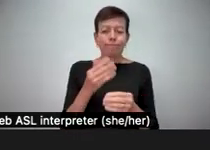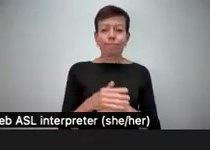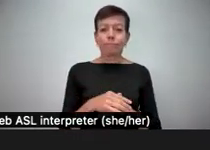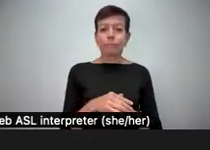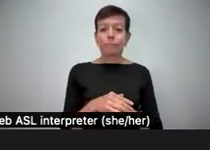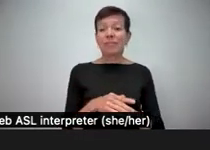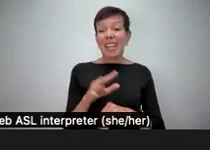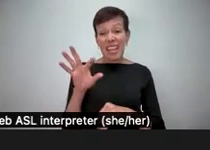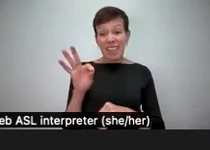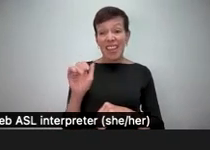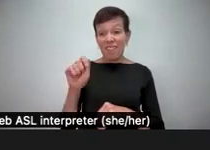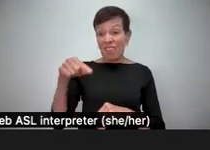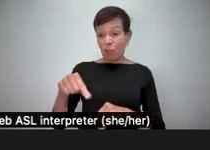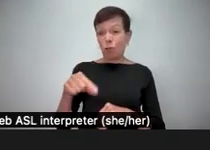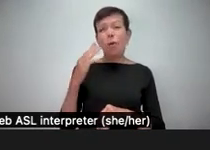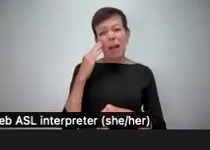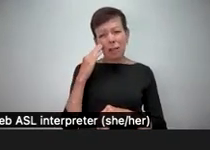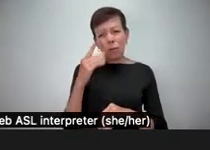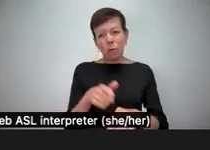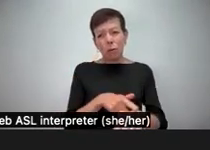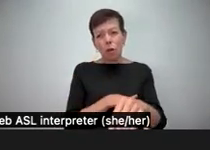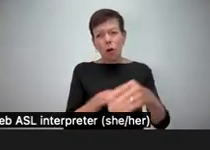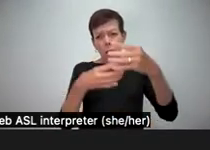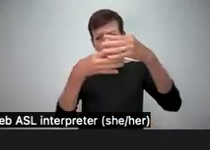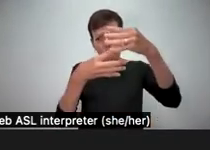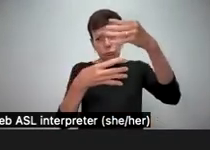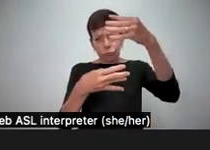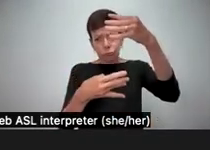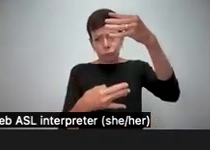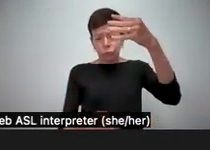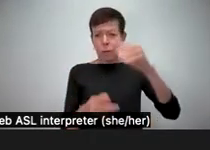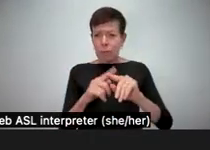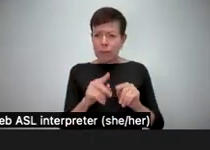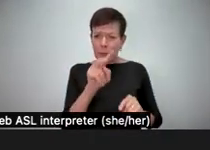but you can go through the questions that you really want answers to.